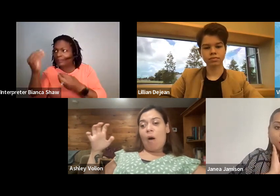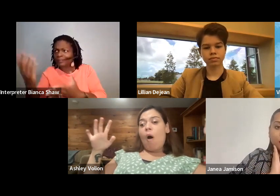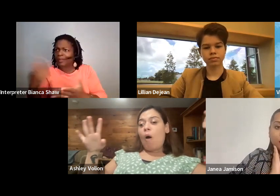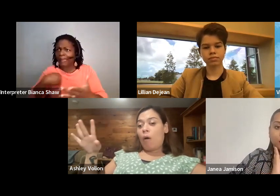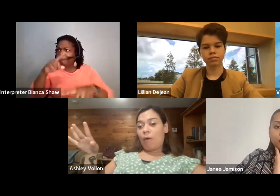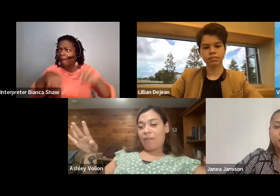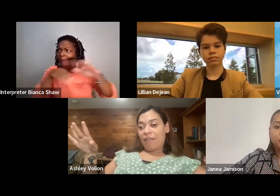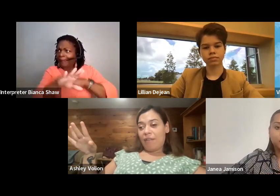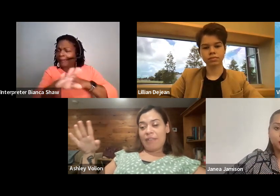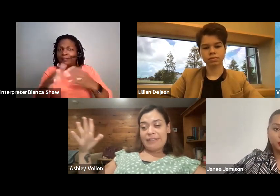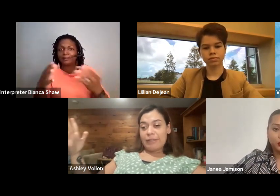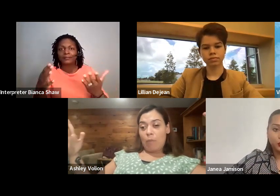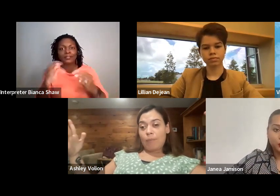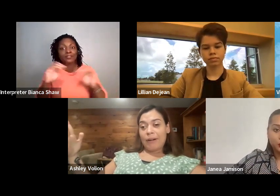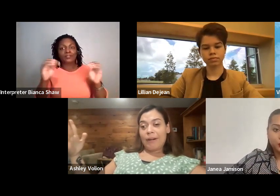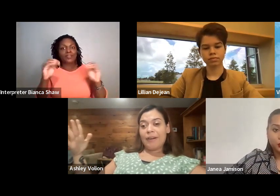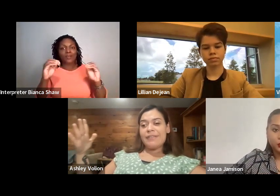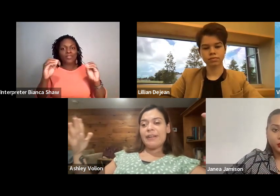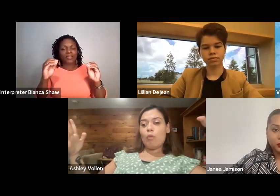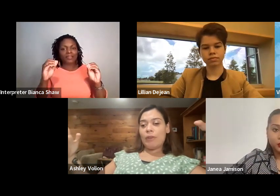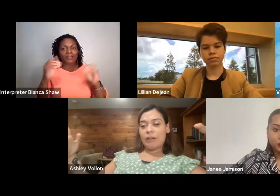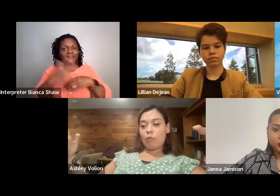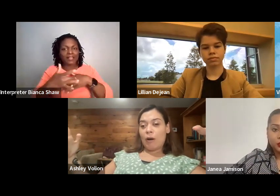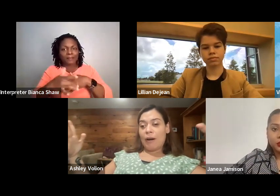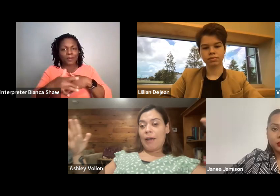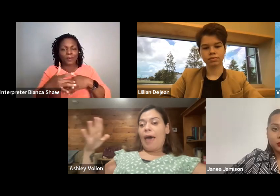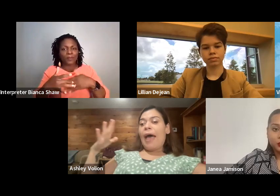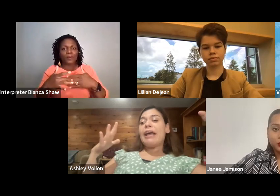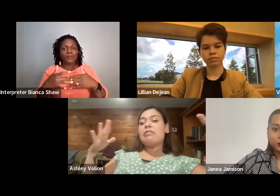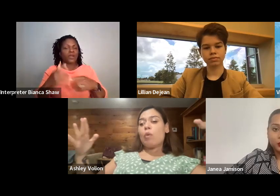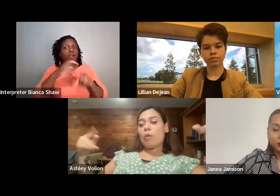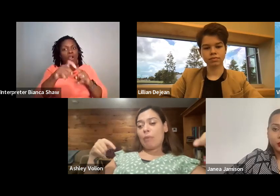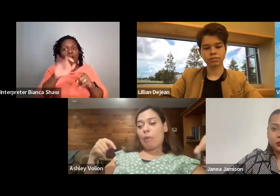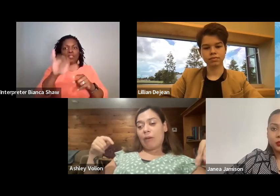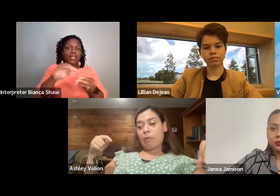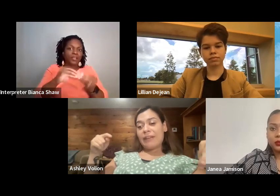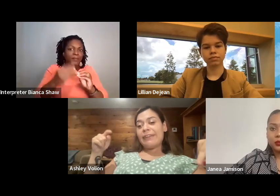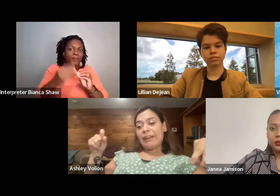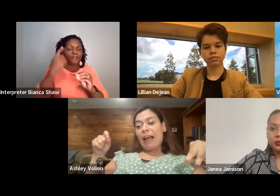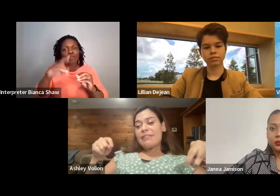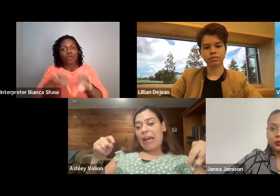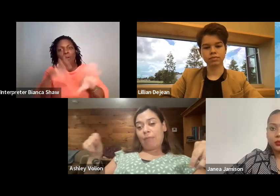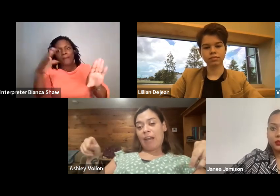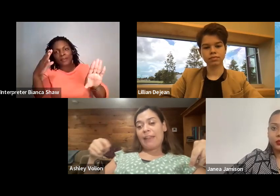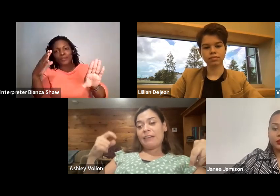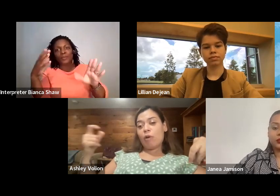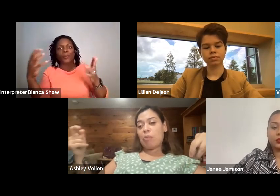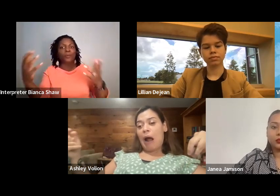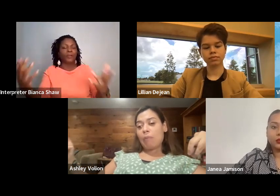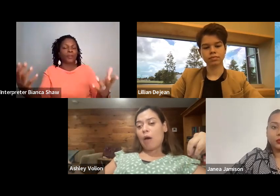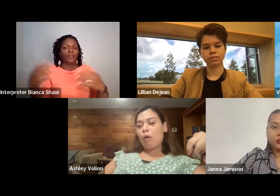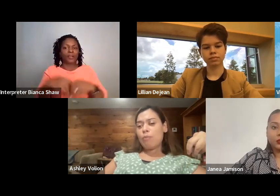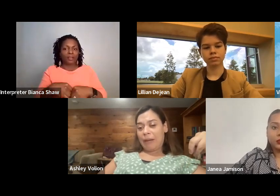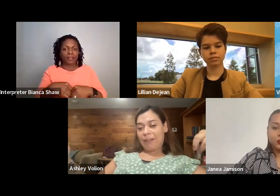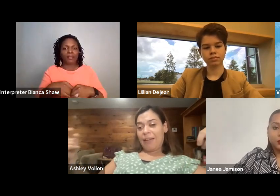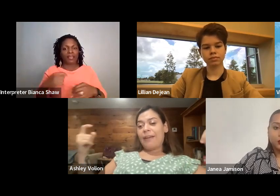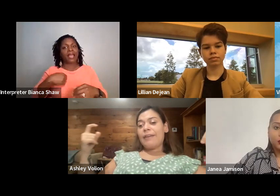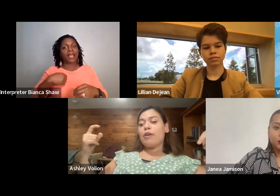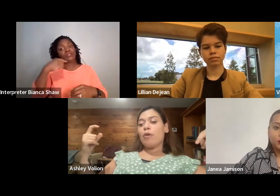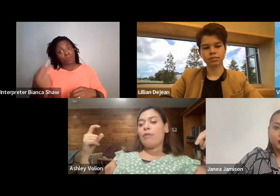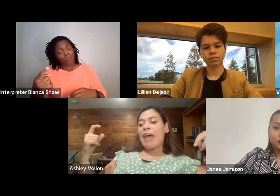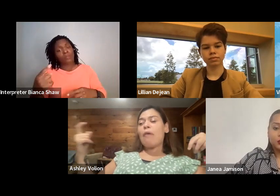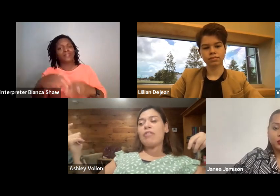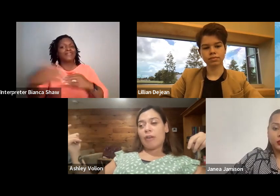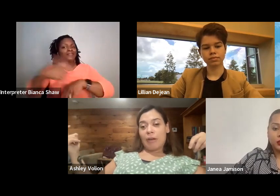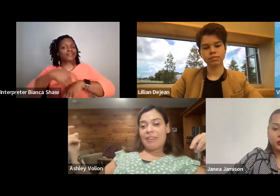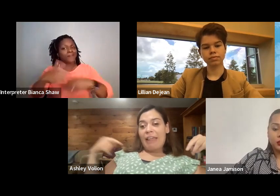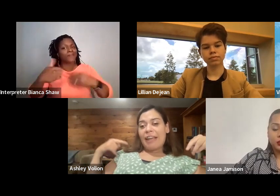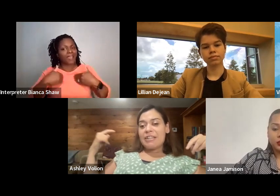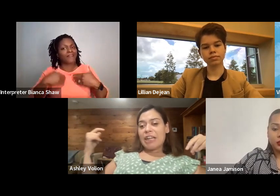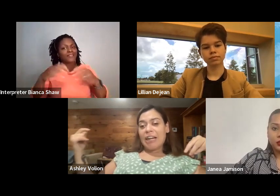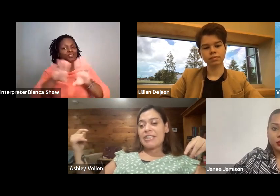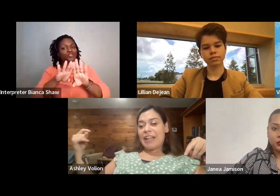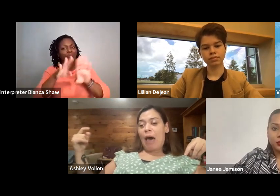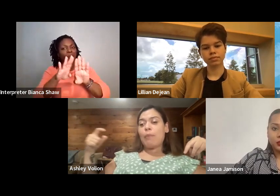I mean a call this number to open the door and I told my polling place, and the next time they had the door open, So that was good that they changed that.